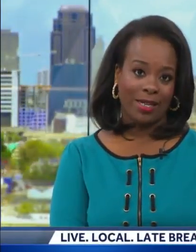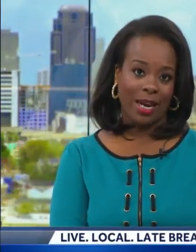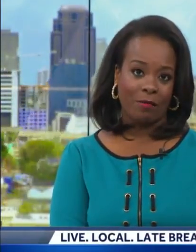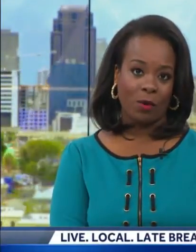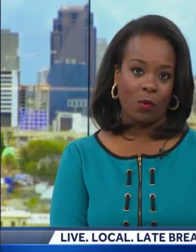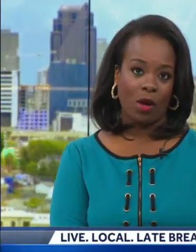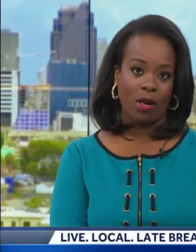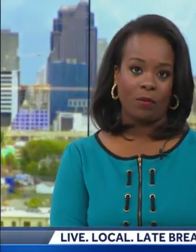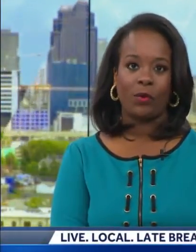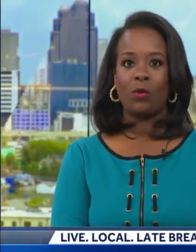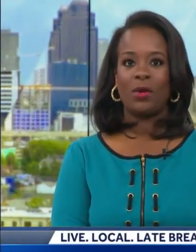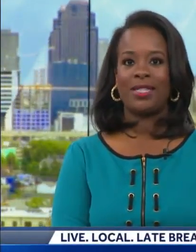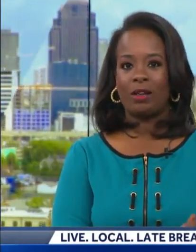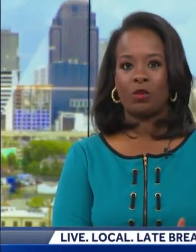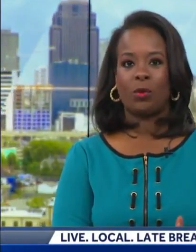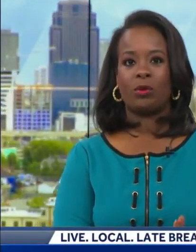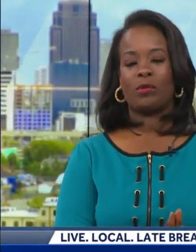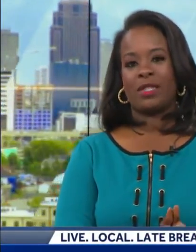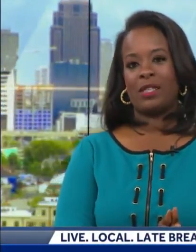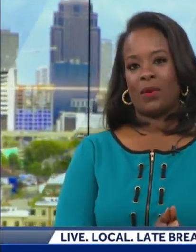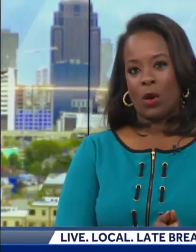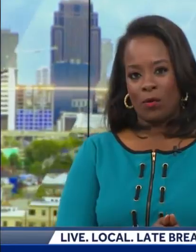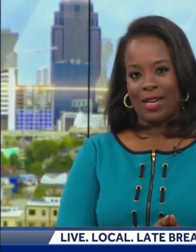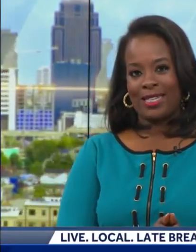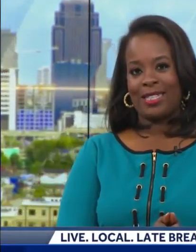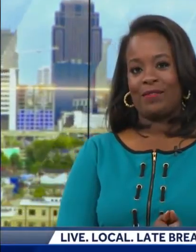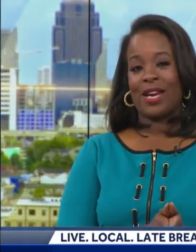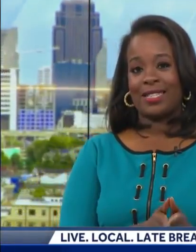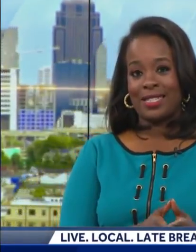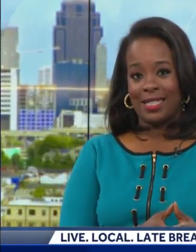SO FAR, THIS VARIANT HAS NOT BEEN DETECTED IN LOUISIANA.